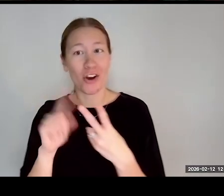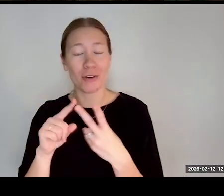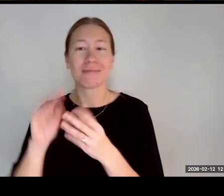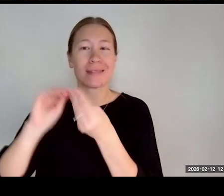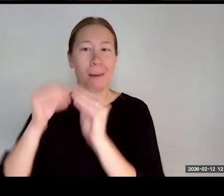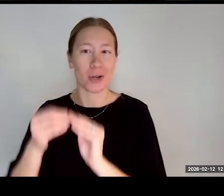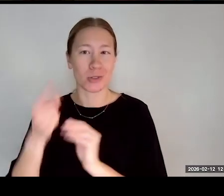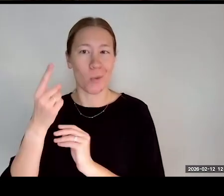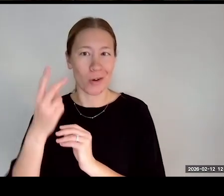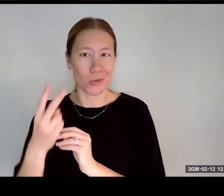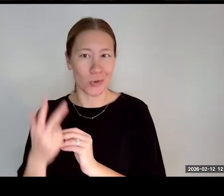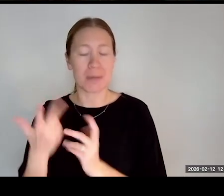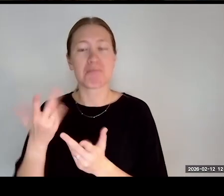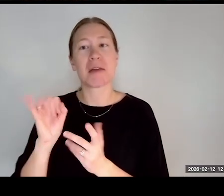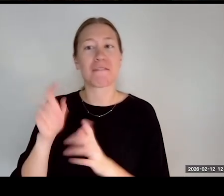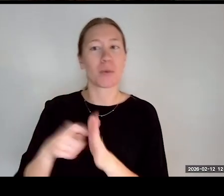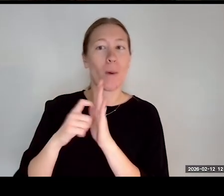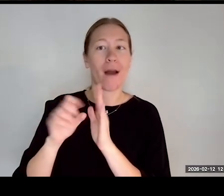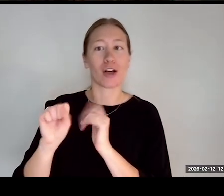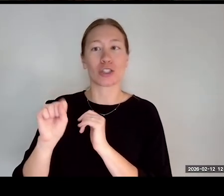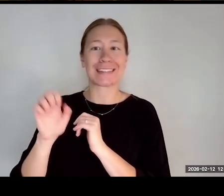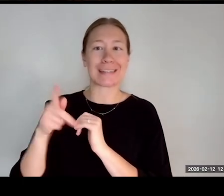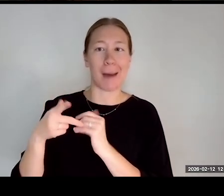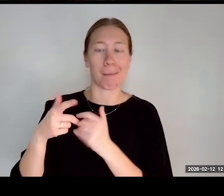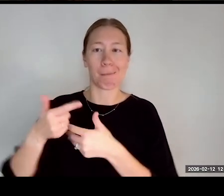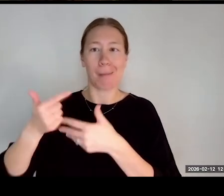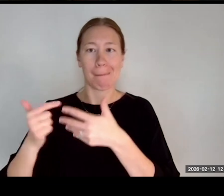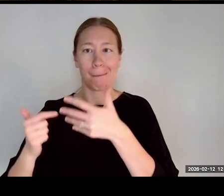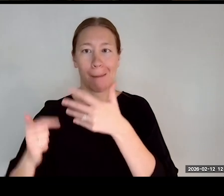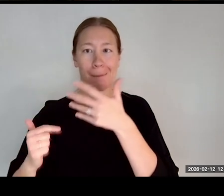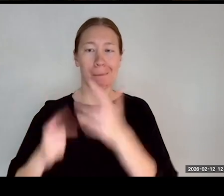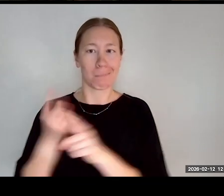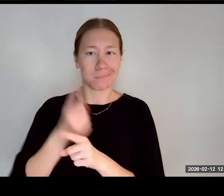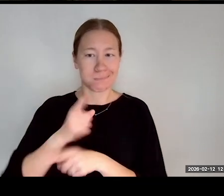or need to be listed in like a series. When you are adding lists into your documents,